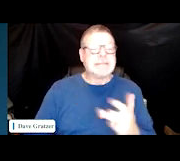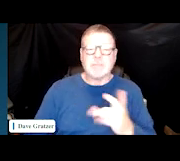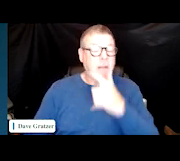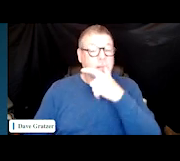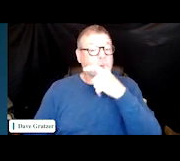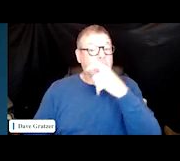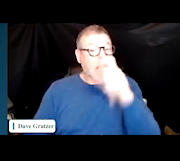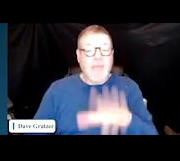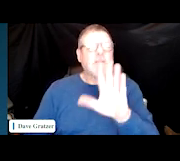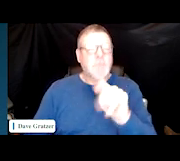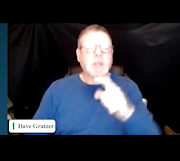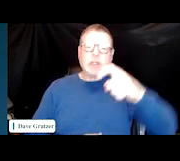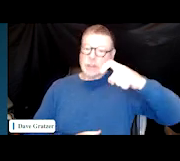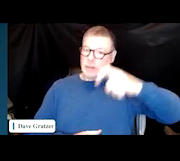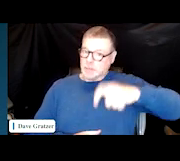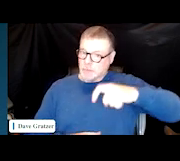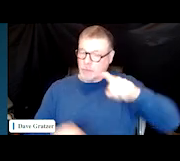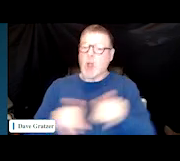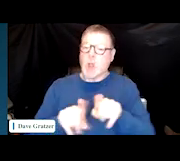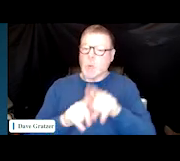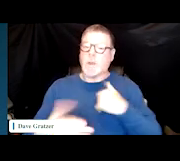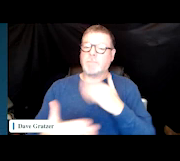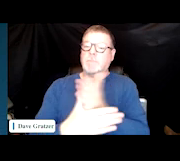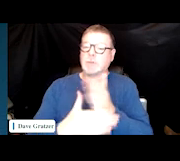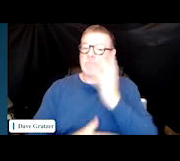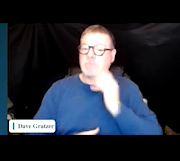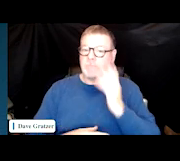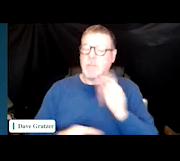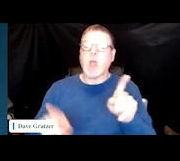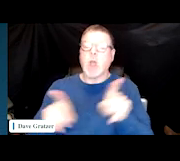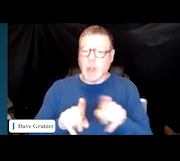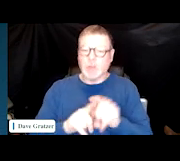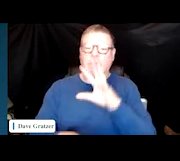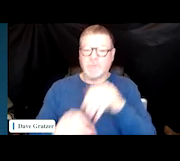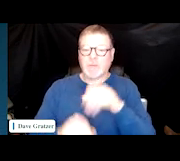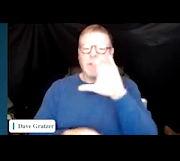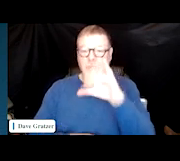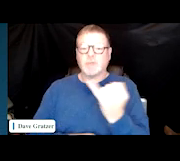but should also have shared experience of having also been involved in the criminal legal system.